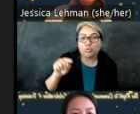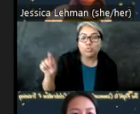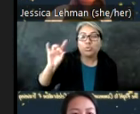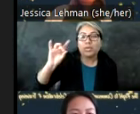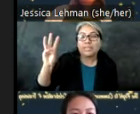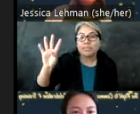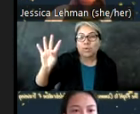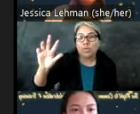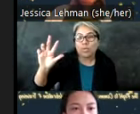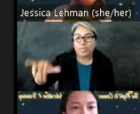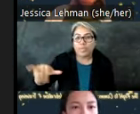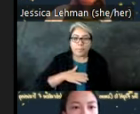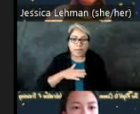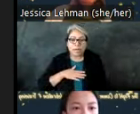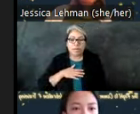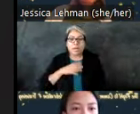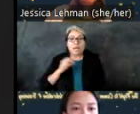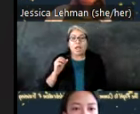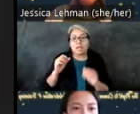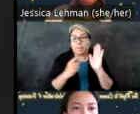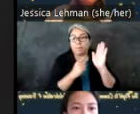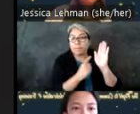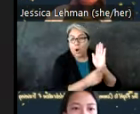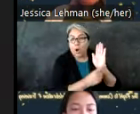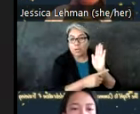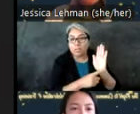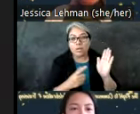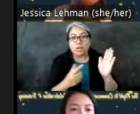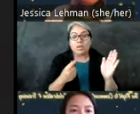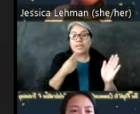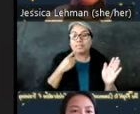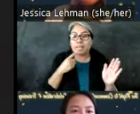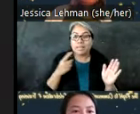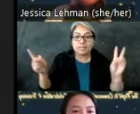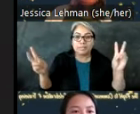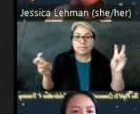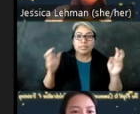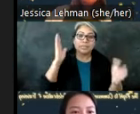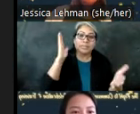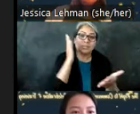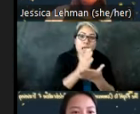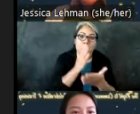ligia@SDA